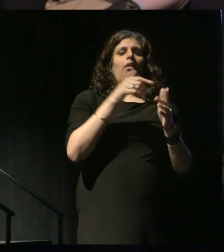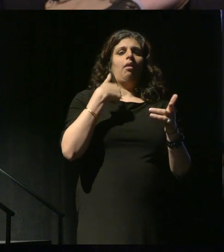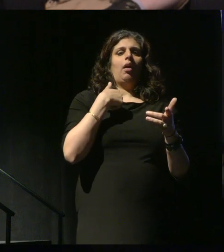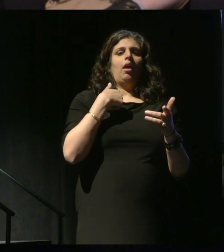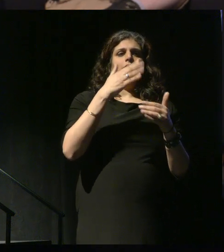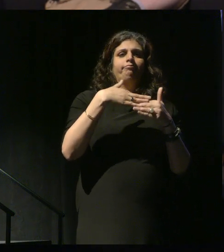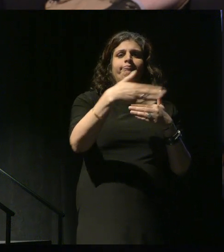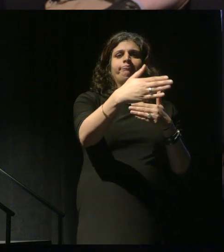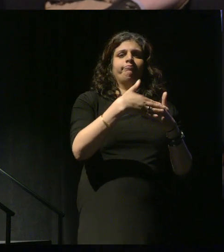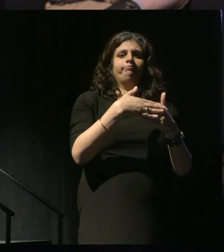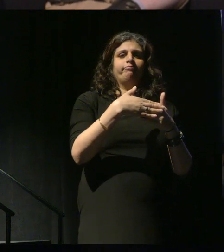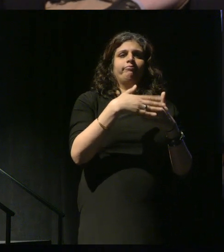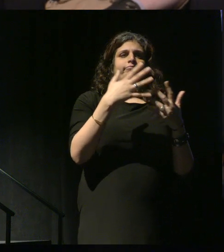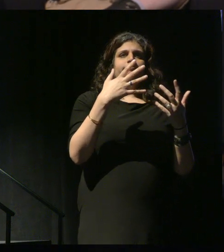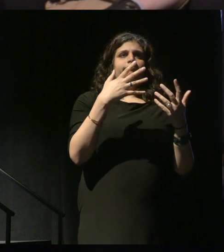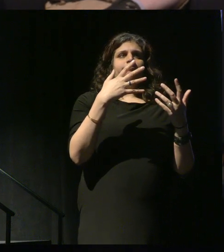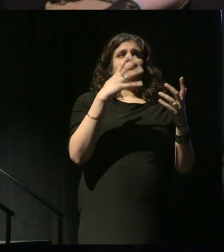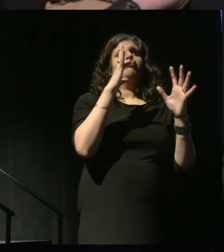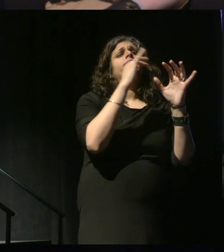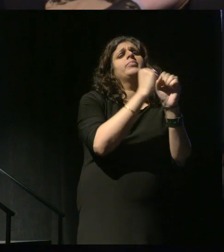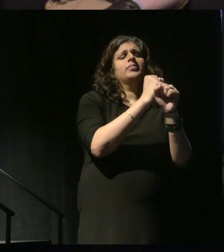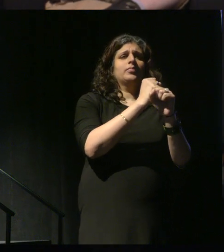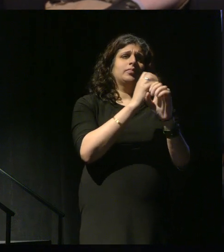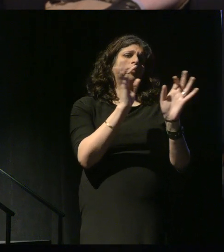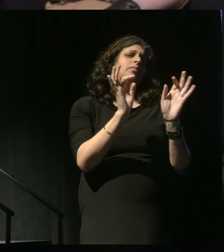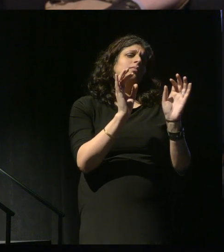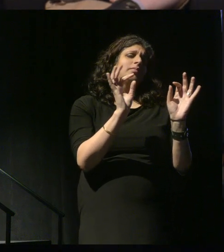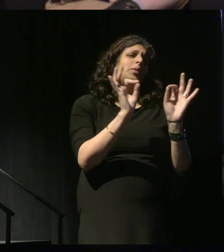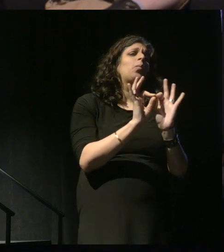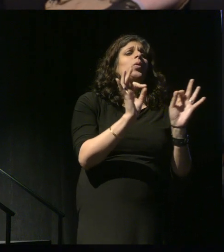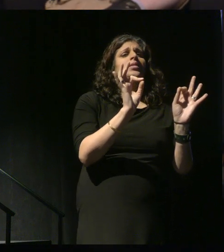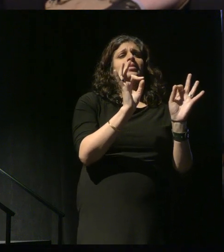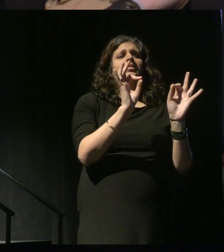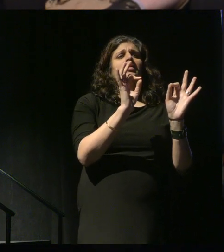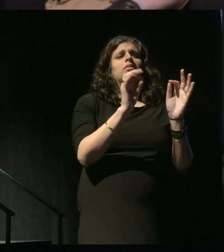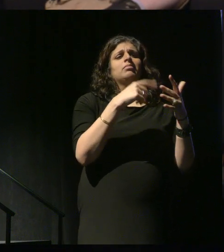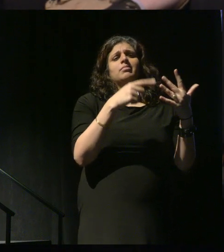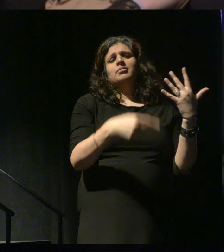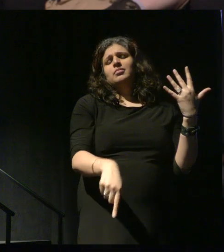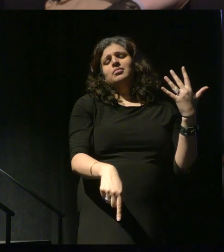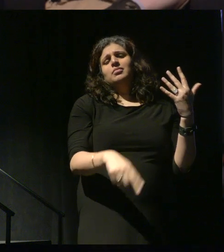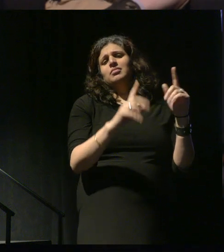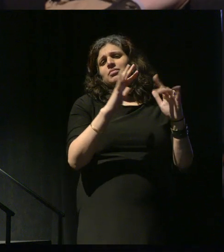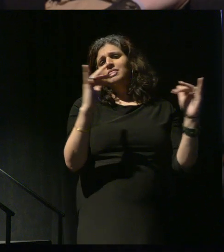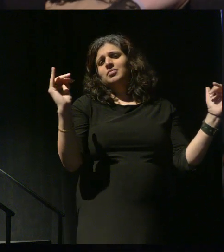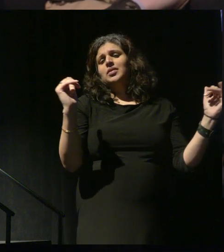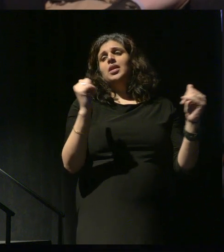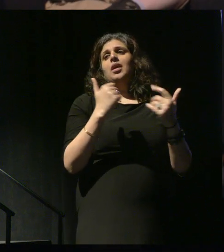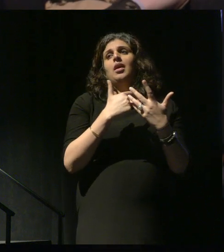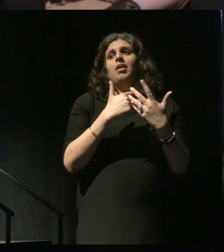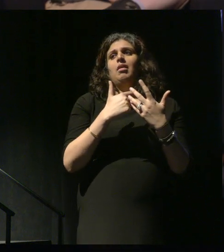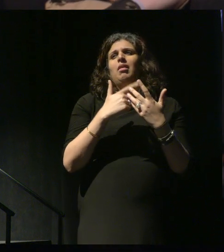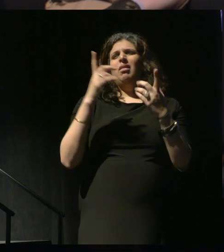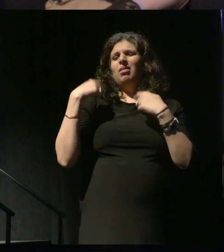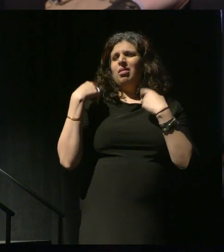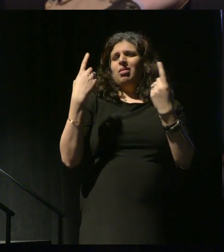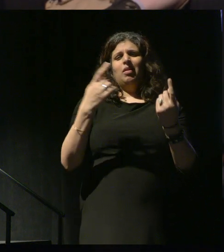attractive or worthy, et cetera, et cetera, right. That I have throughout my life, you know throughout my